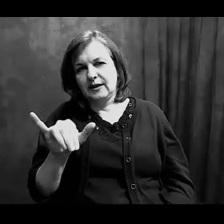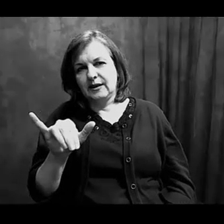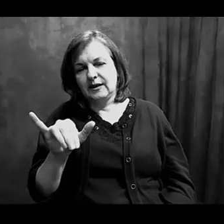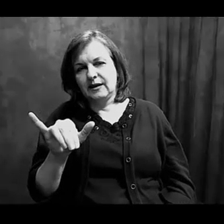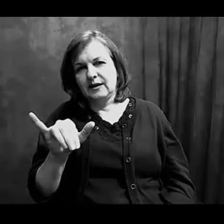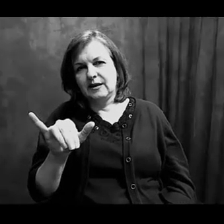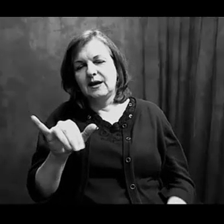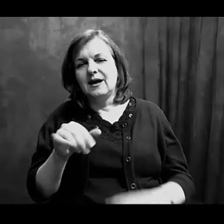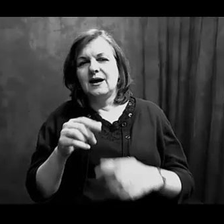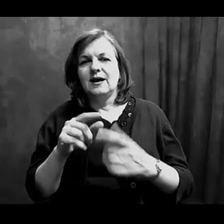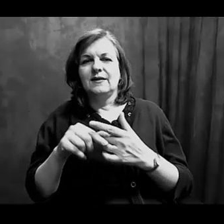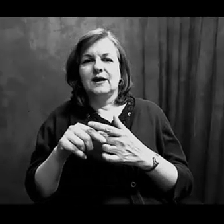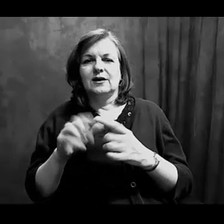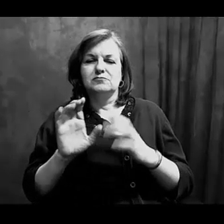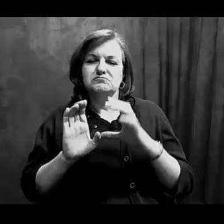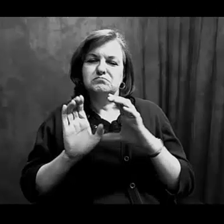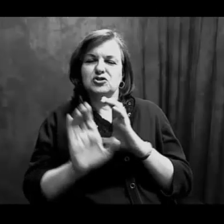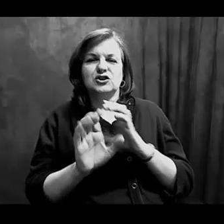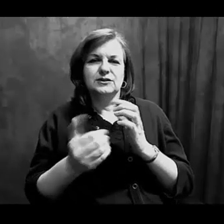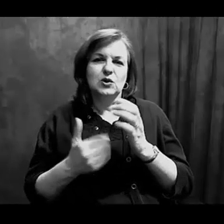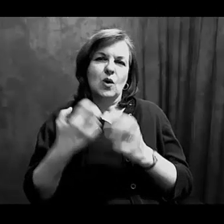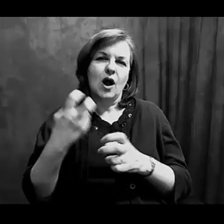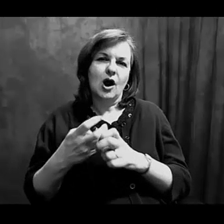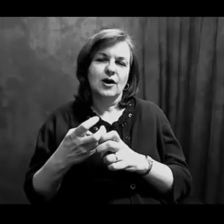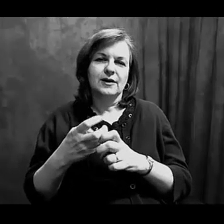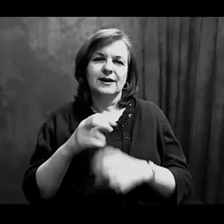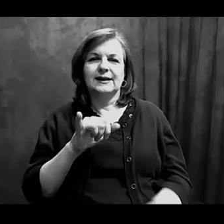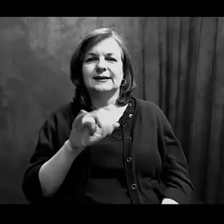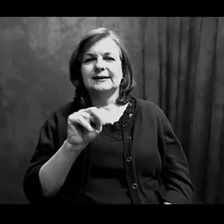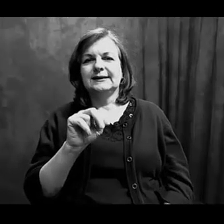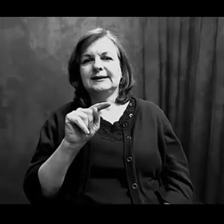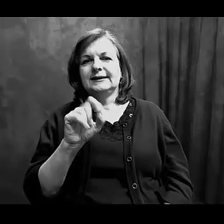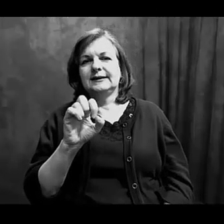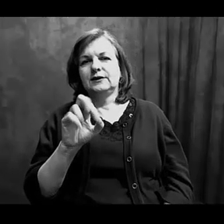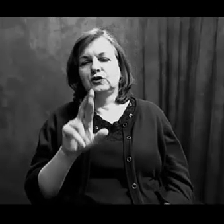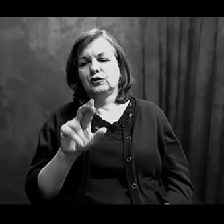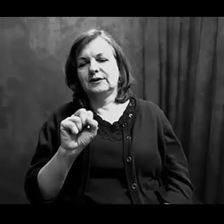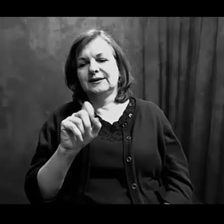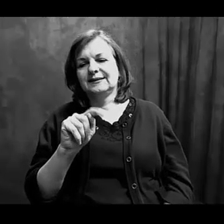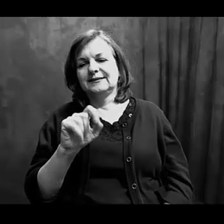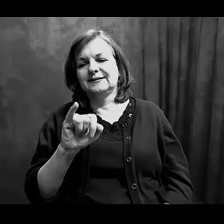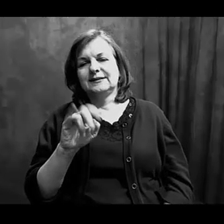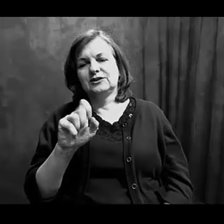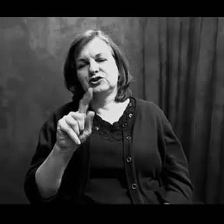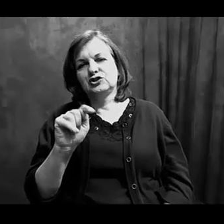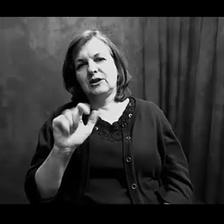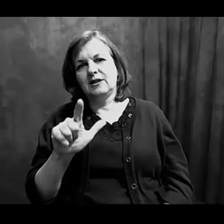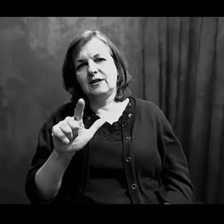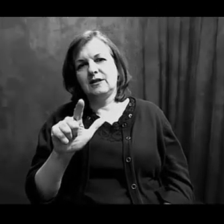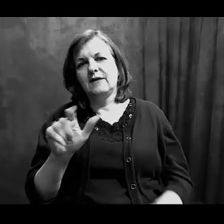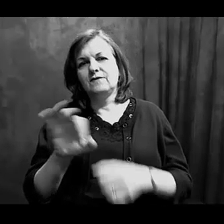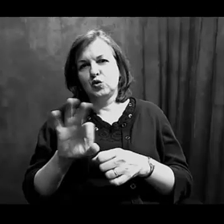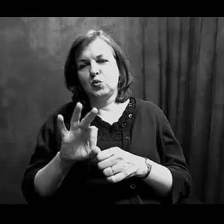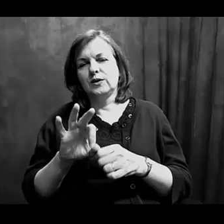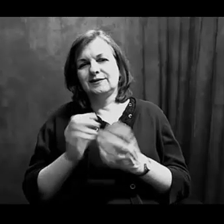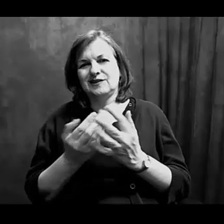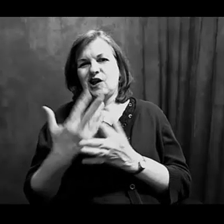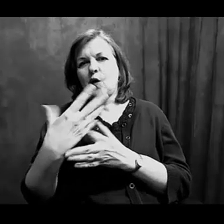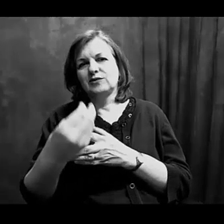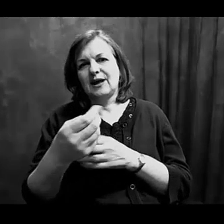they are actually squeezing through so hard that interstitial fluid is leaking out!! We said before that interstitial fluid